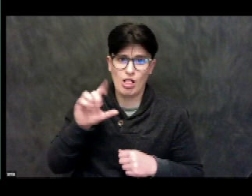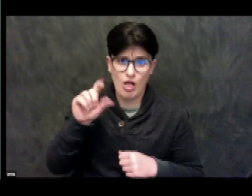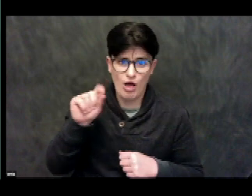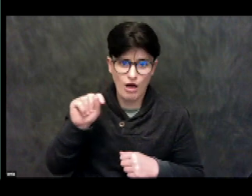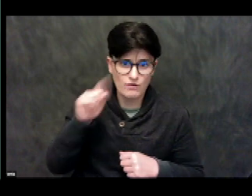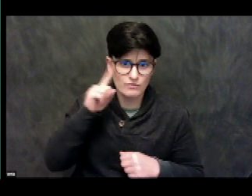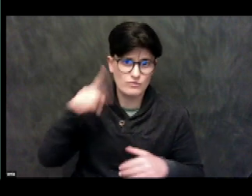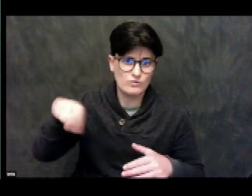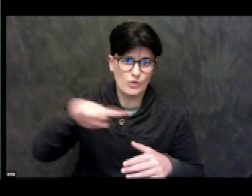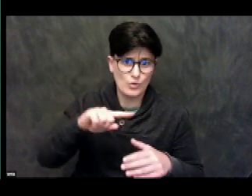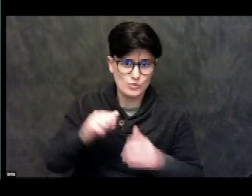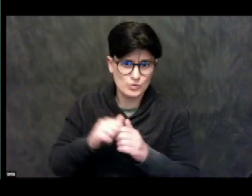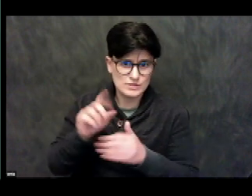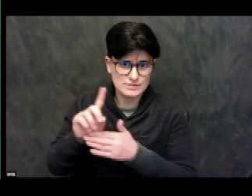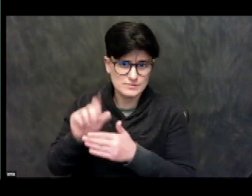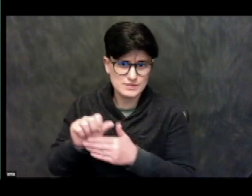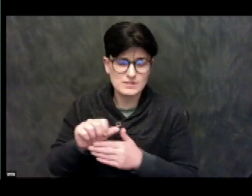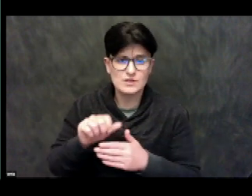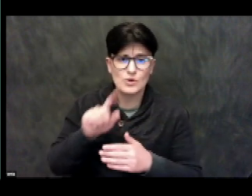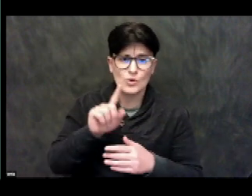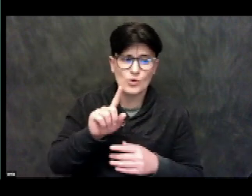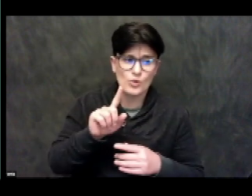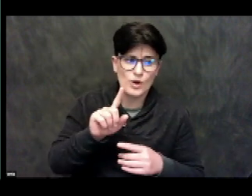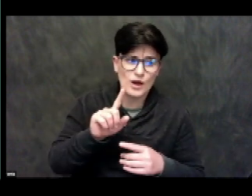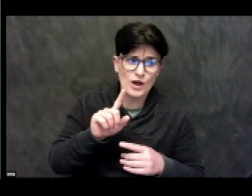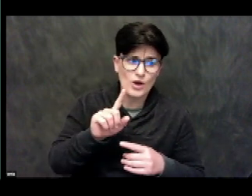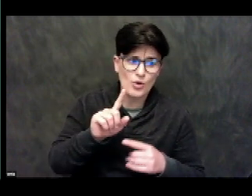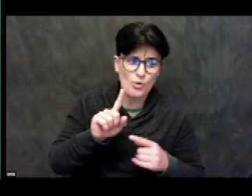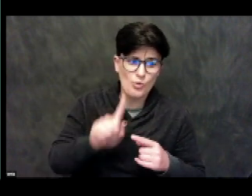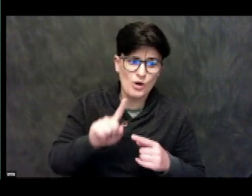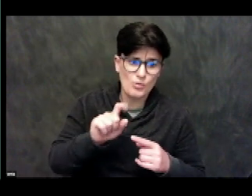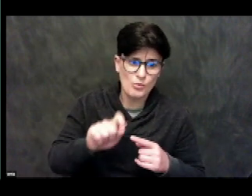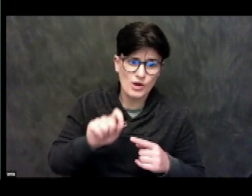anywhere from 1.3 to 8% Next slide,